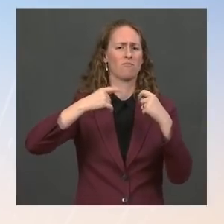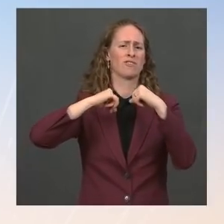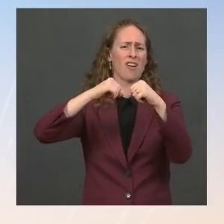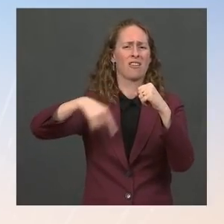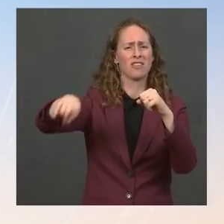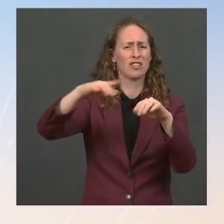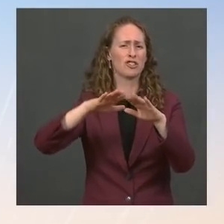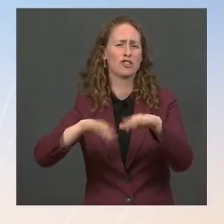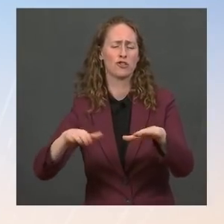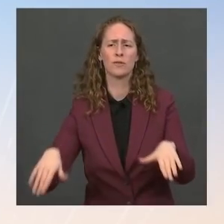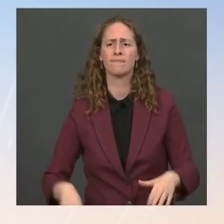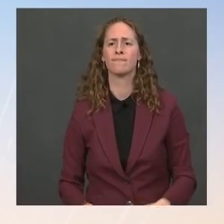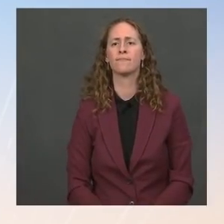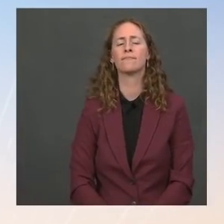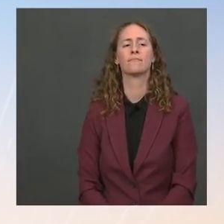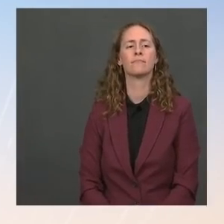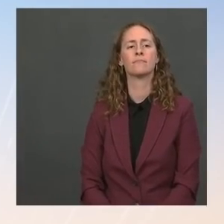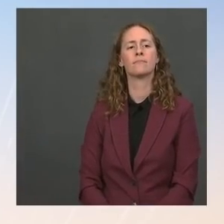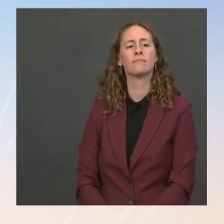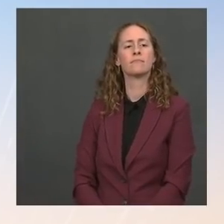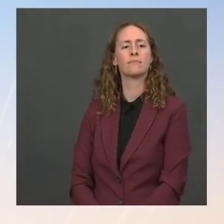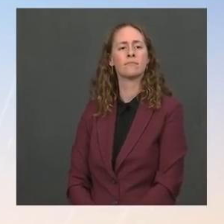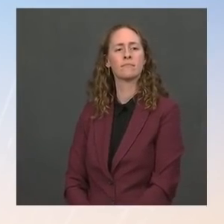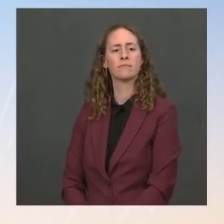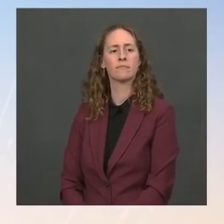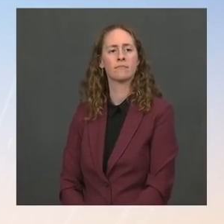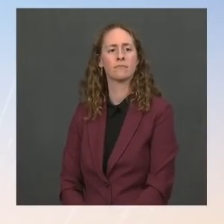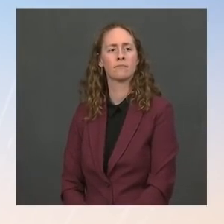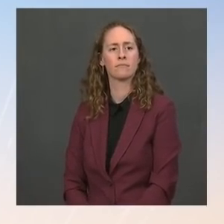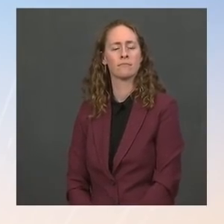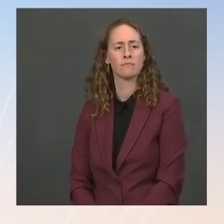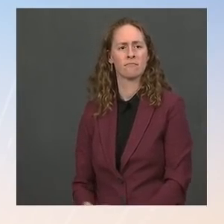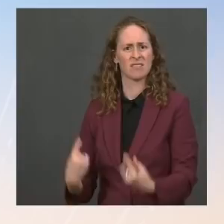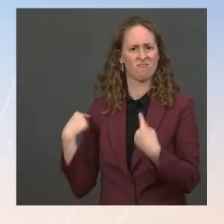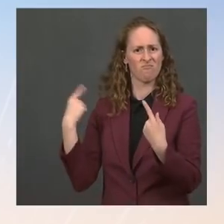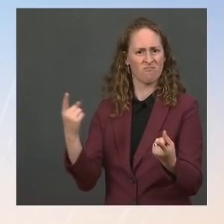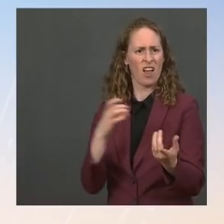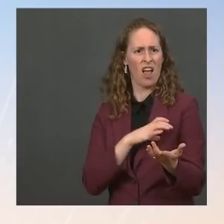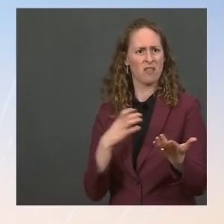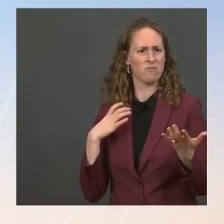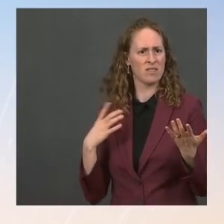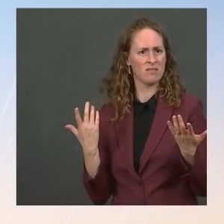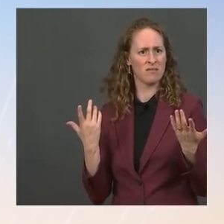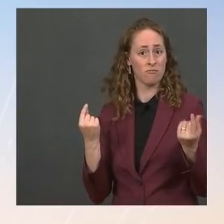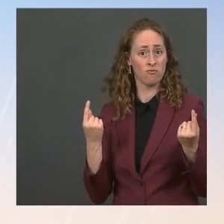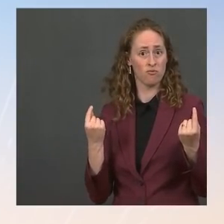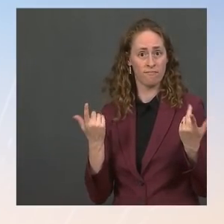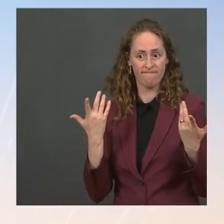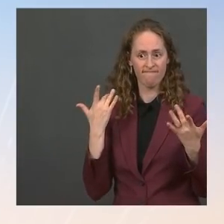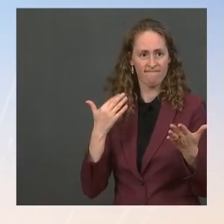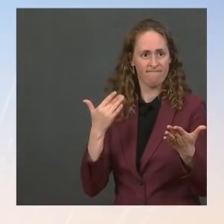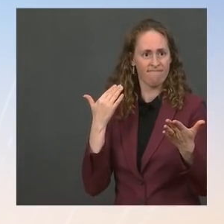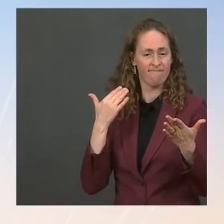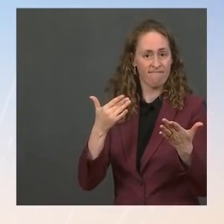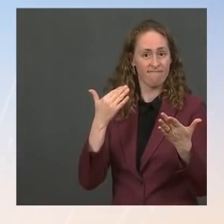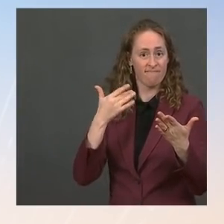if Congress doesn't act in 10 days. Can you tell us what the impact of a government shutdown would be on the COVID response from this White House?